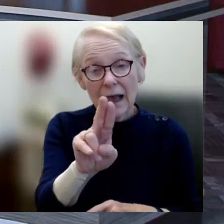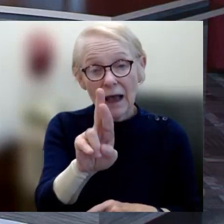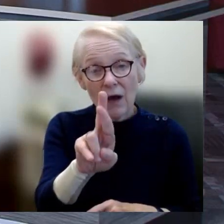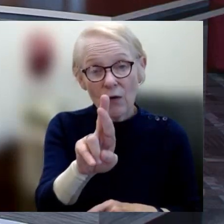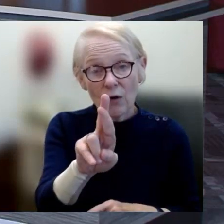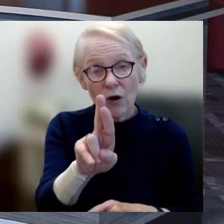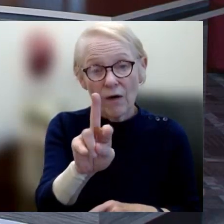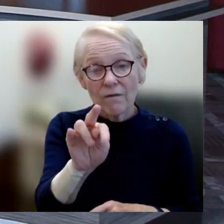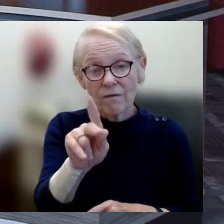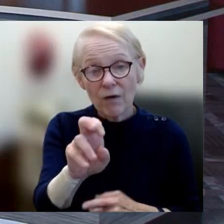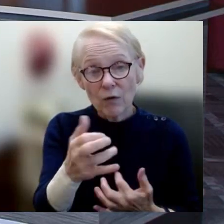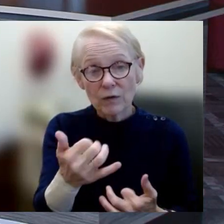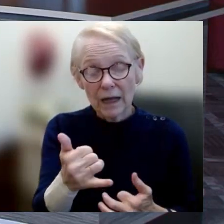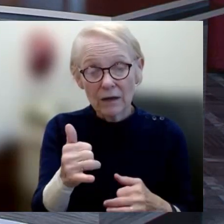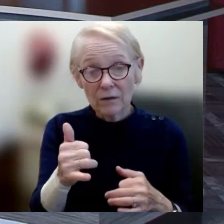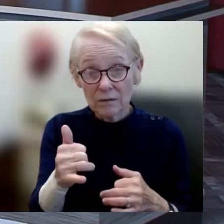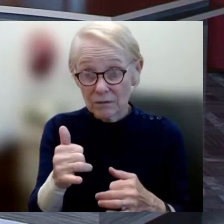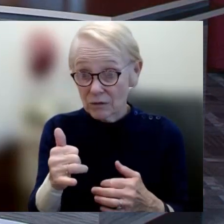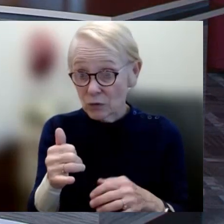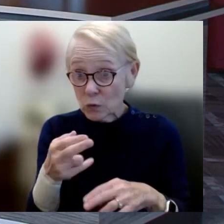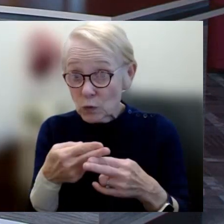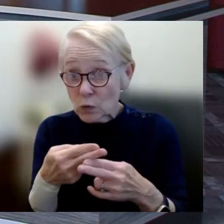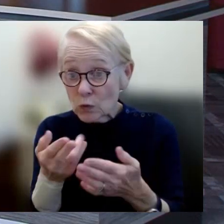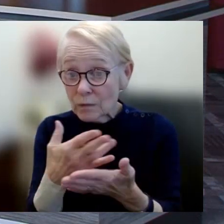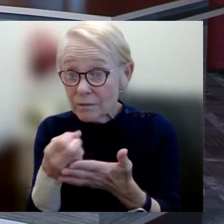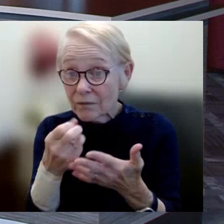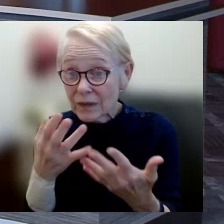for well we are almost coming to a close here and before we end is there anything